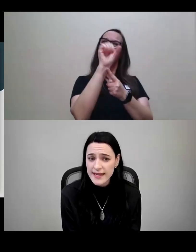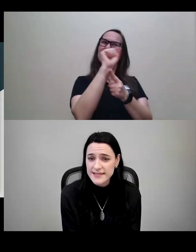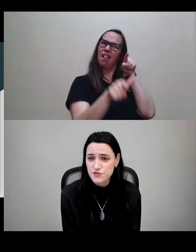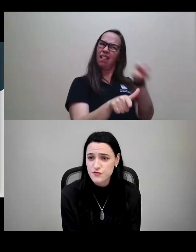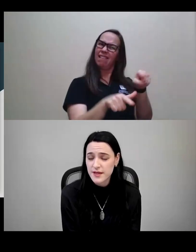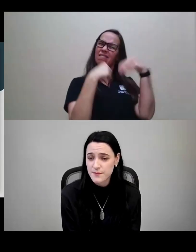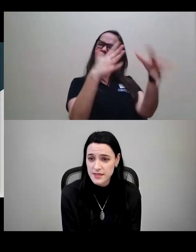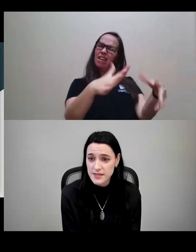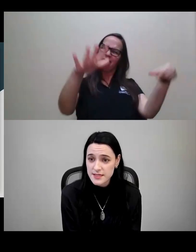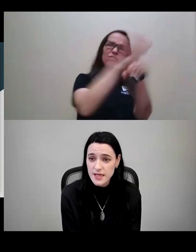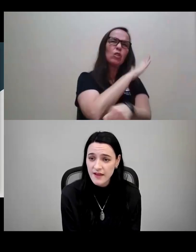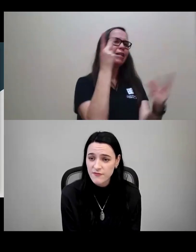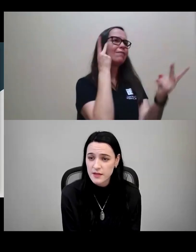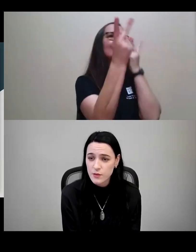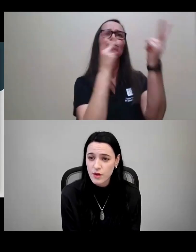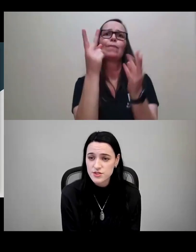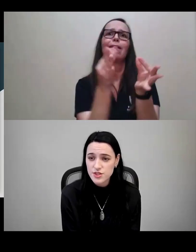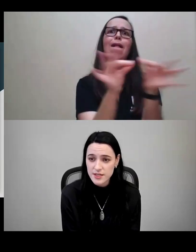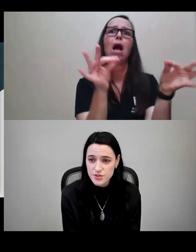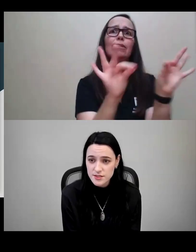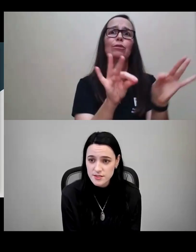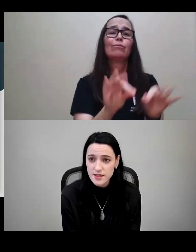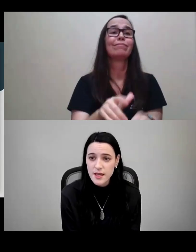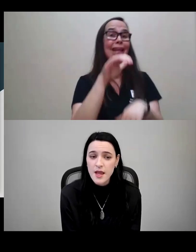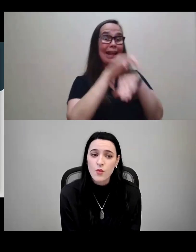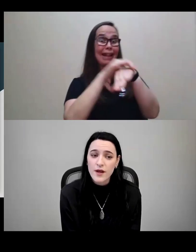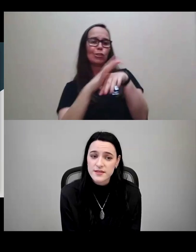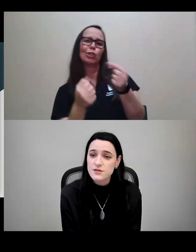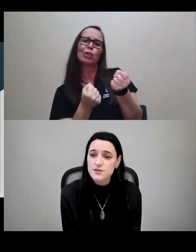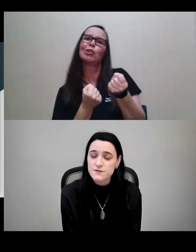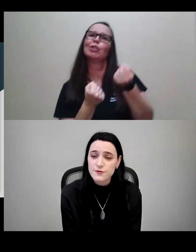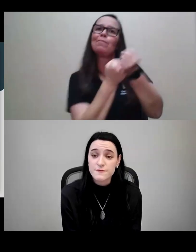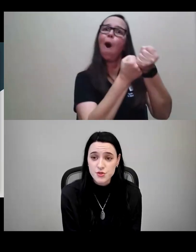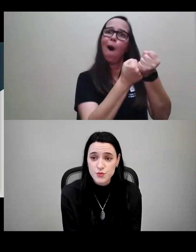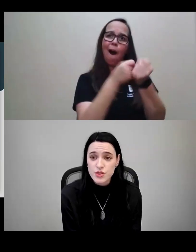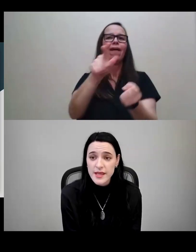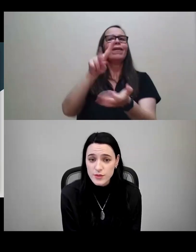Why is it recommended to have bilingual education? Well, ASL is a full visual